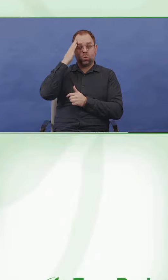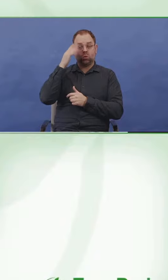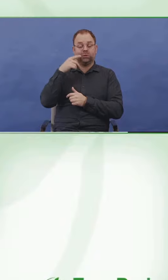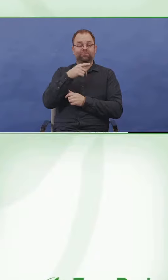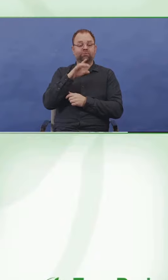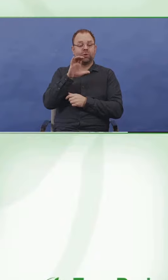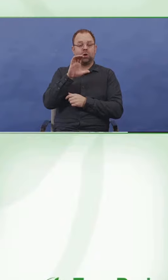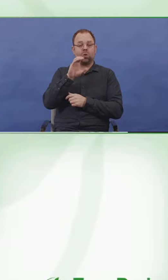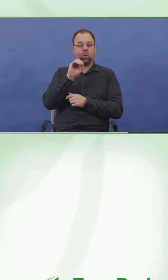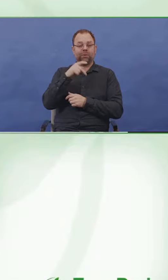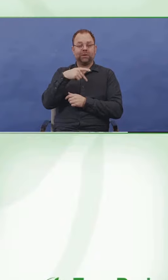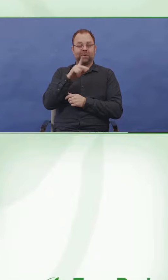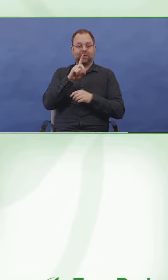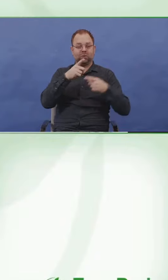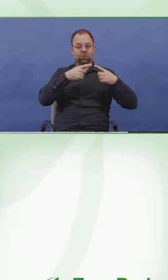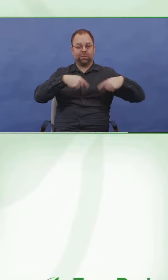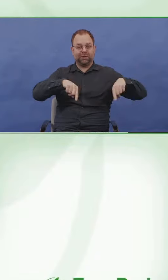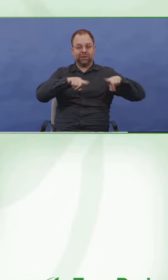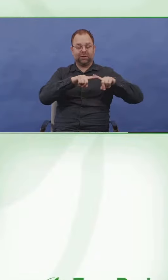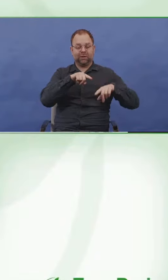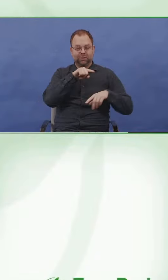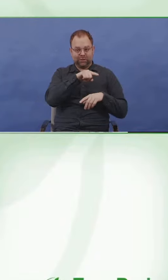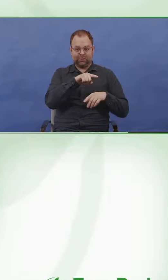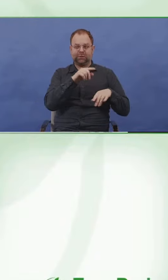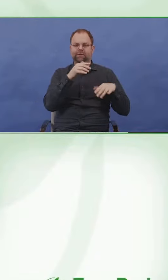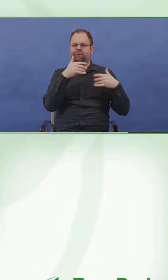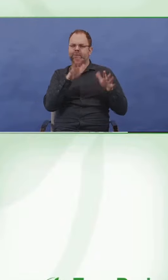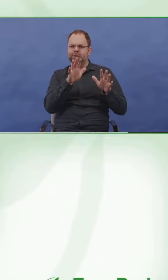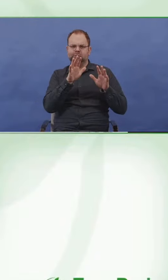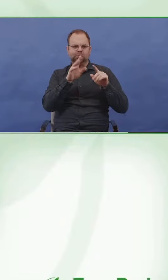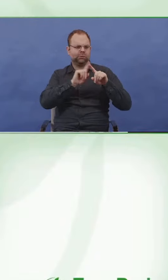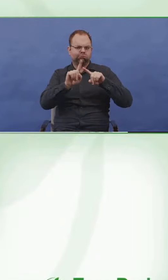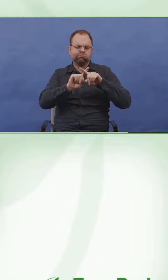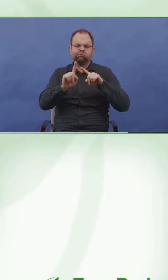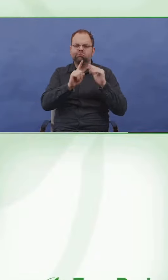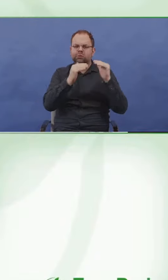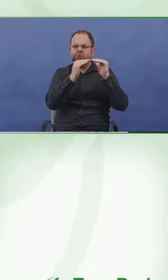Particularly looking at the issue of deinstitutionalisation as a